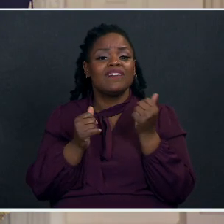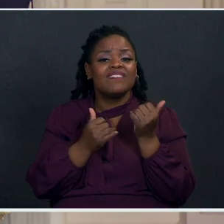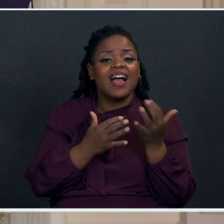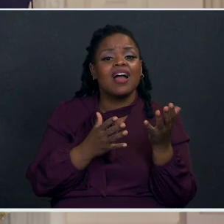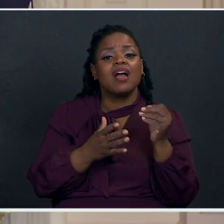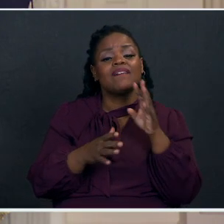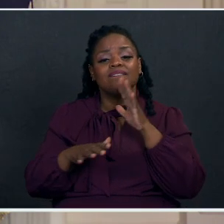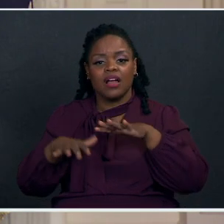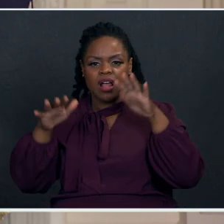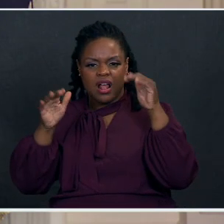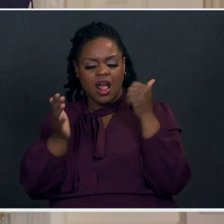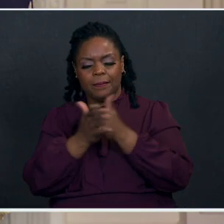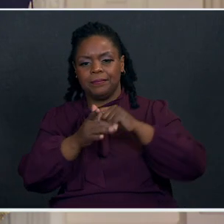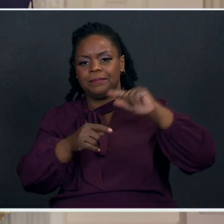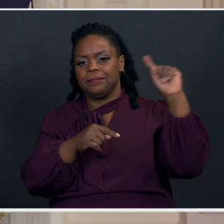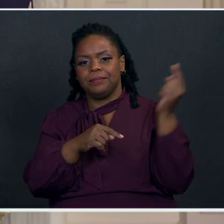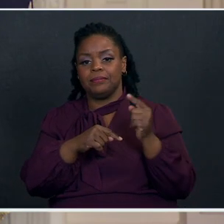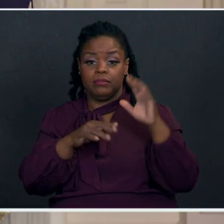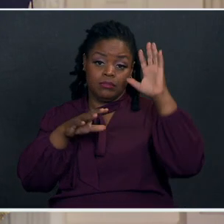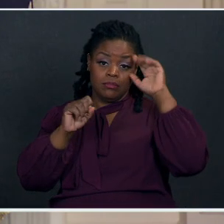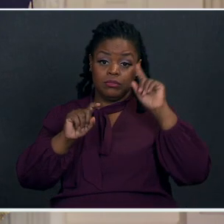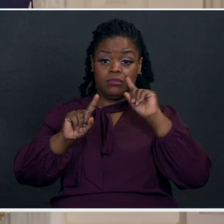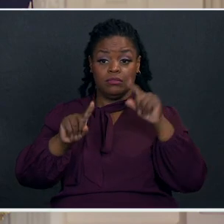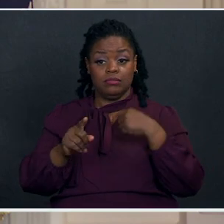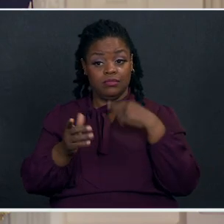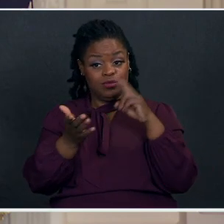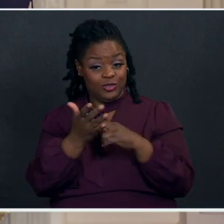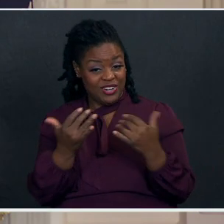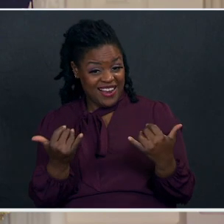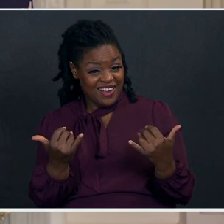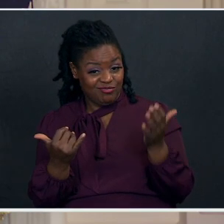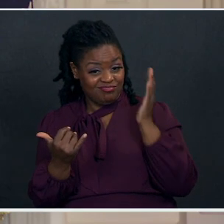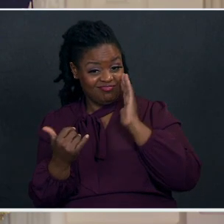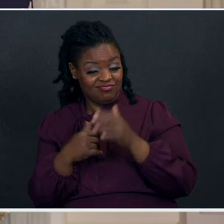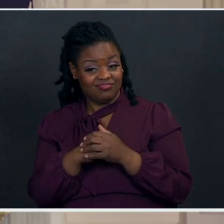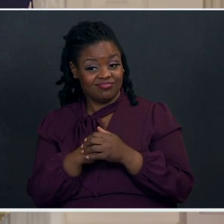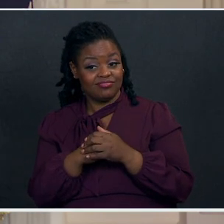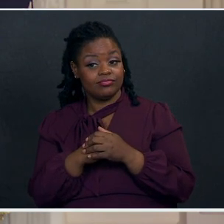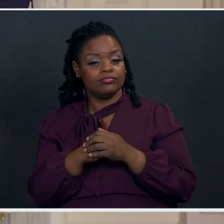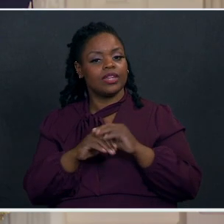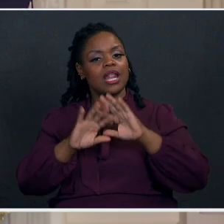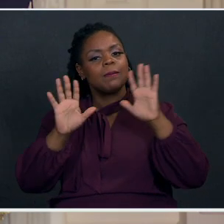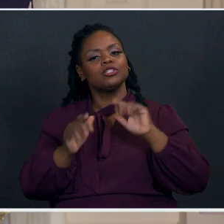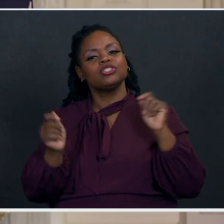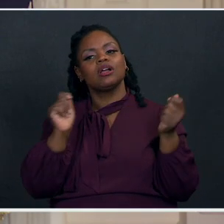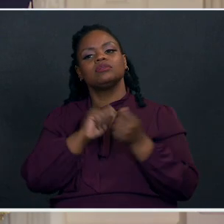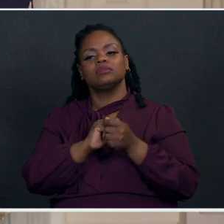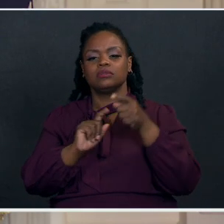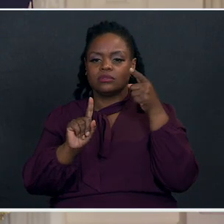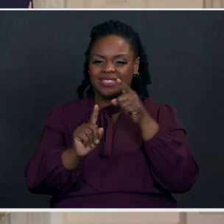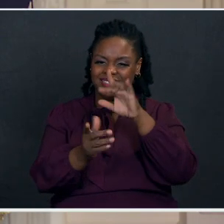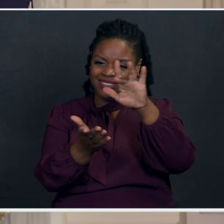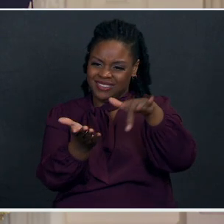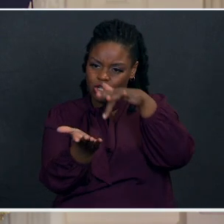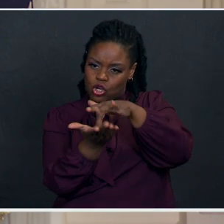also makes it official that climate change will be at the center of our national security and foreign policy.